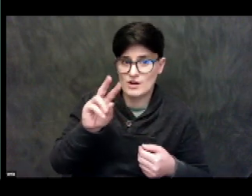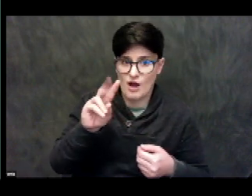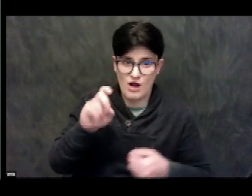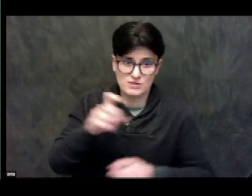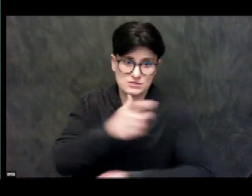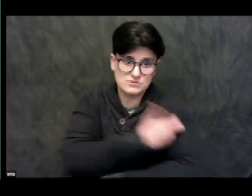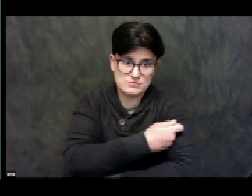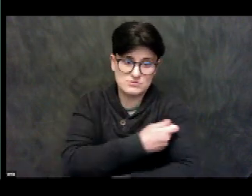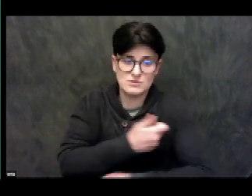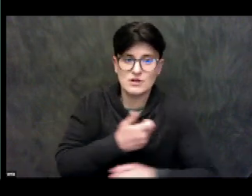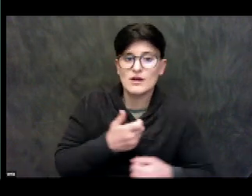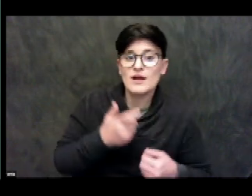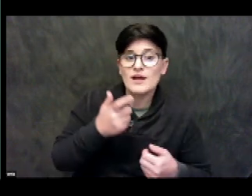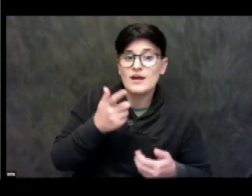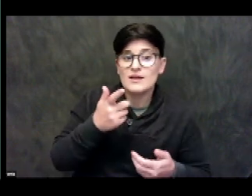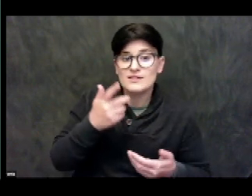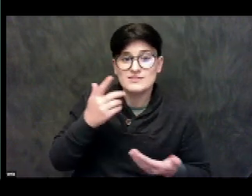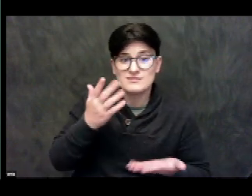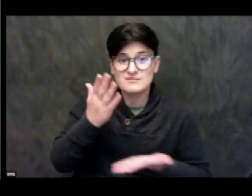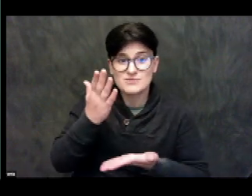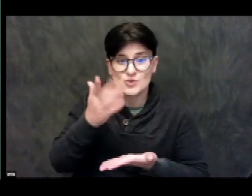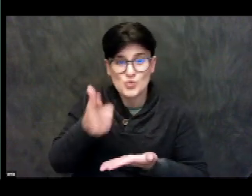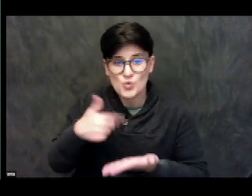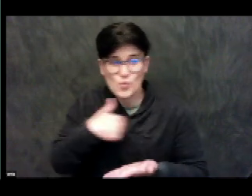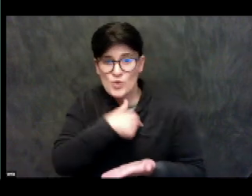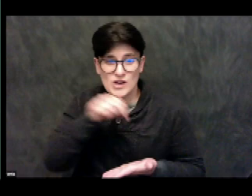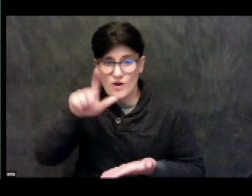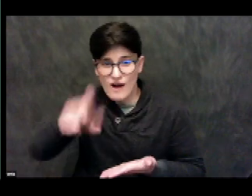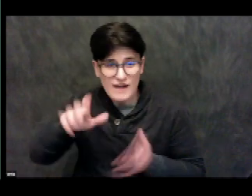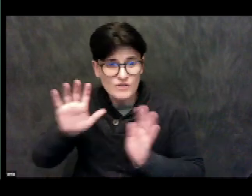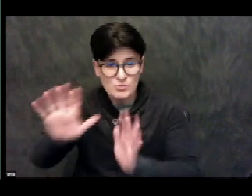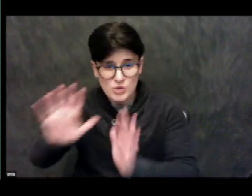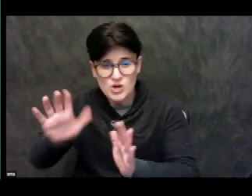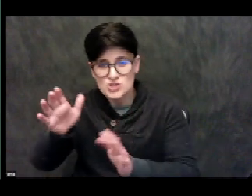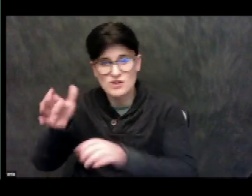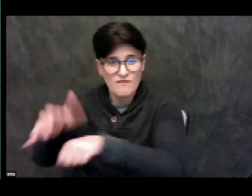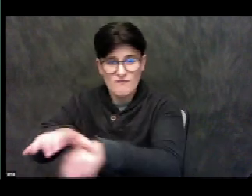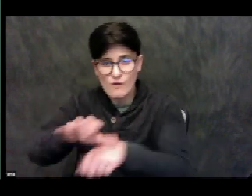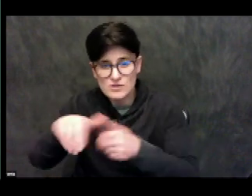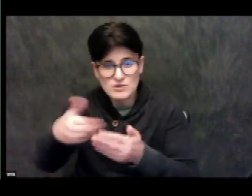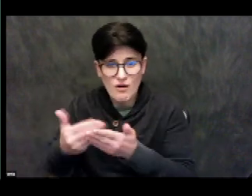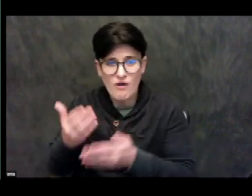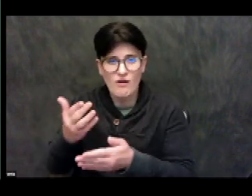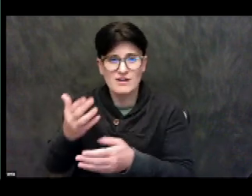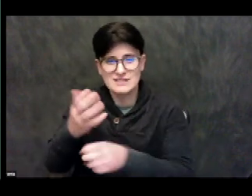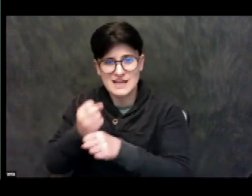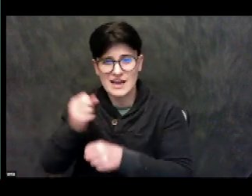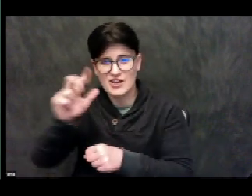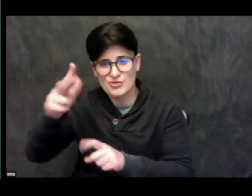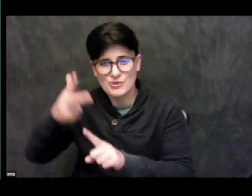some balance measure might be a good balance of the risks and benefits for that particular person.